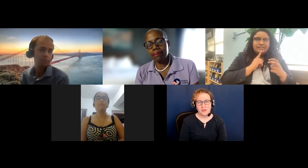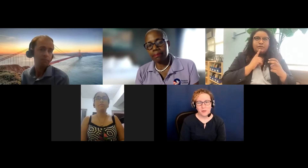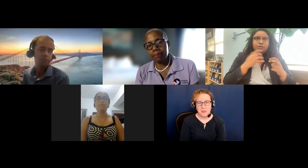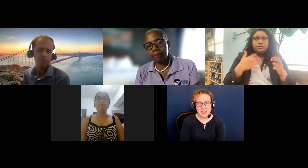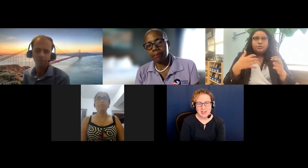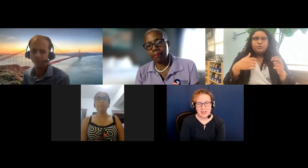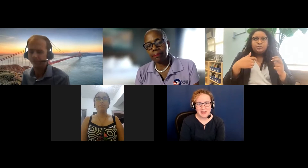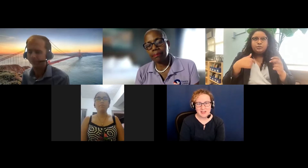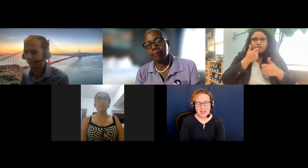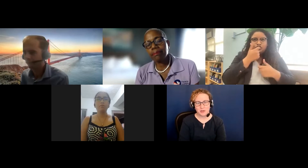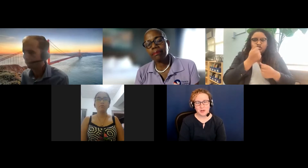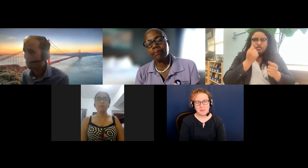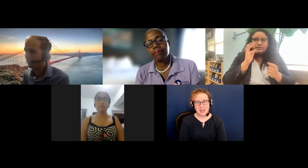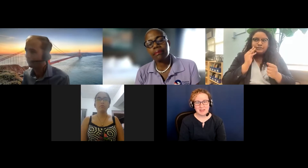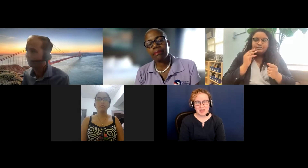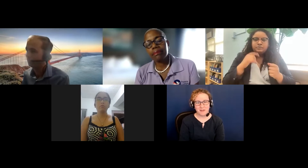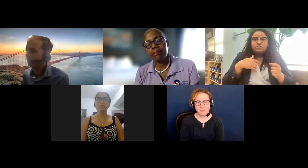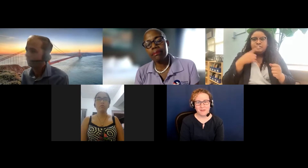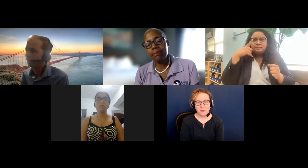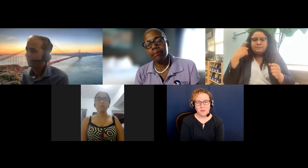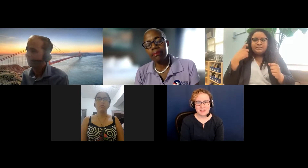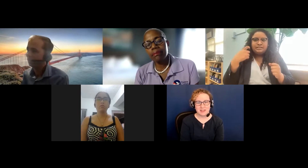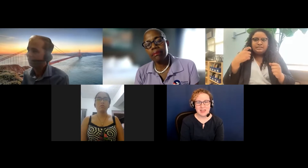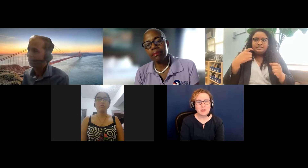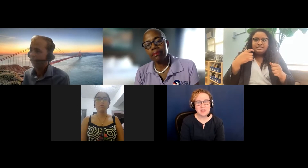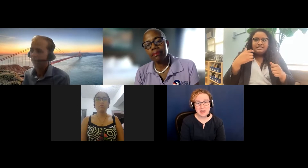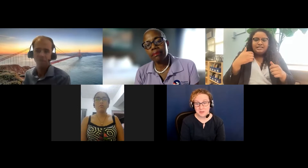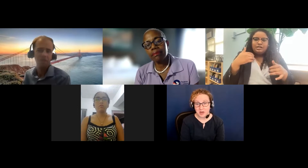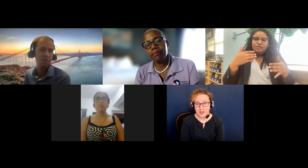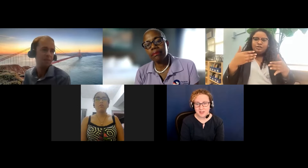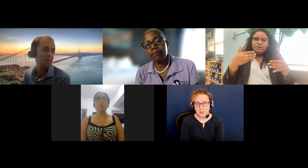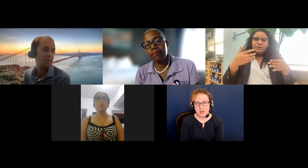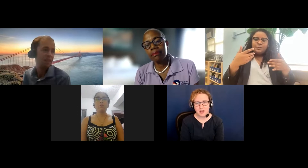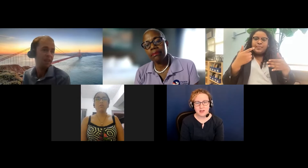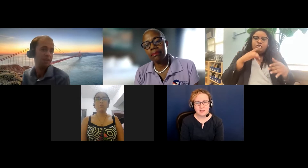For me, that trip being Deaf was an interesting experience because